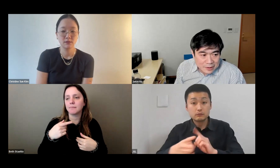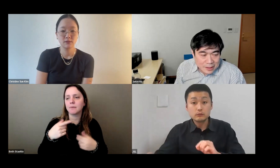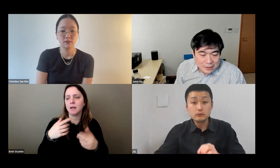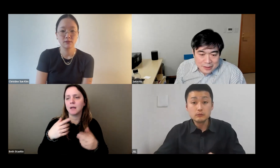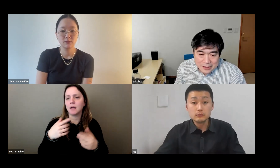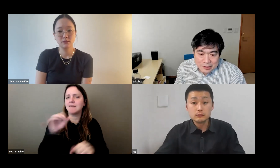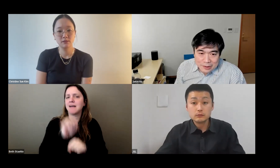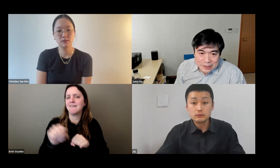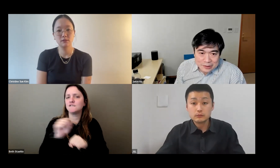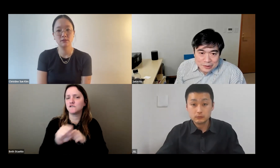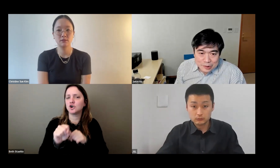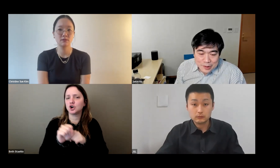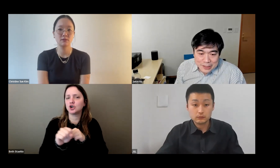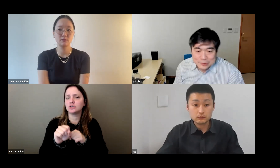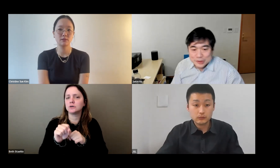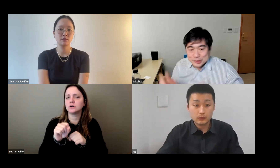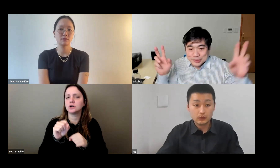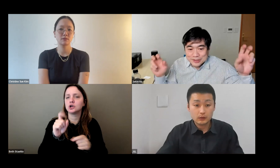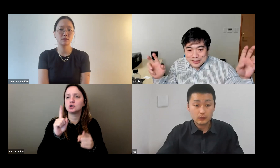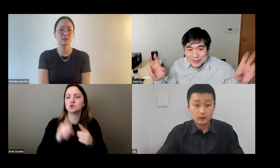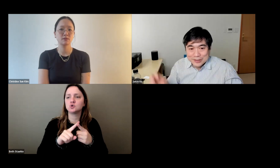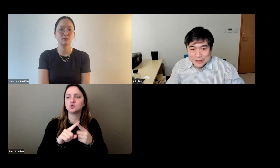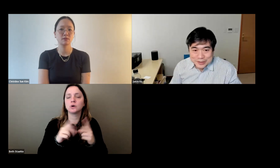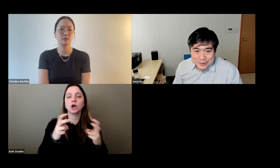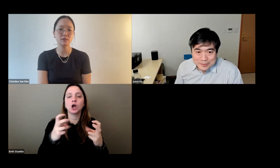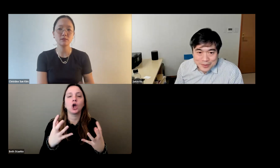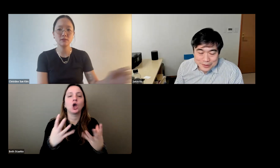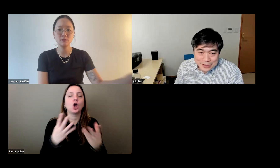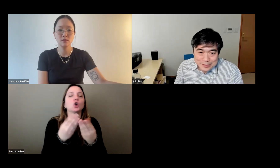that has gone into trying to “cure” autism,